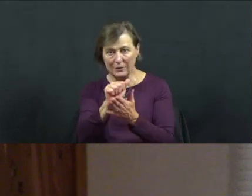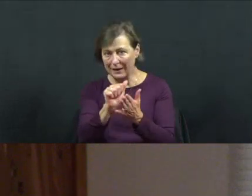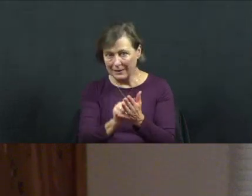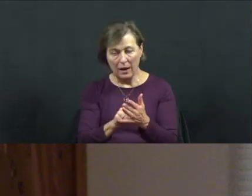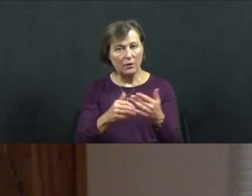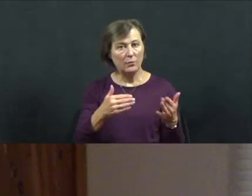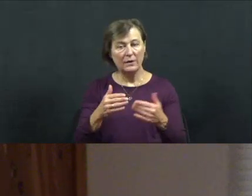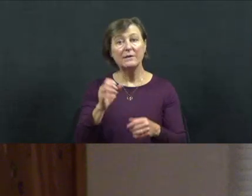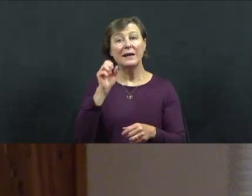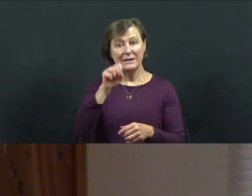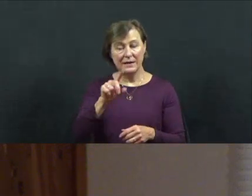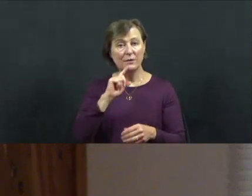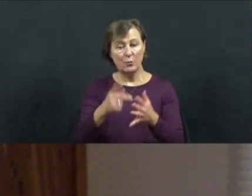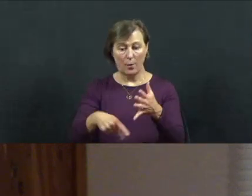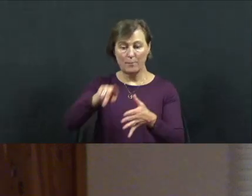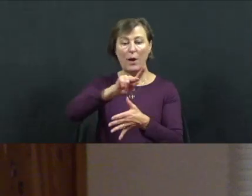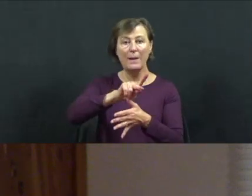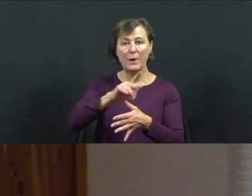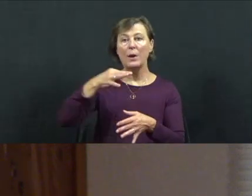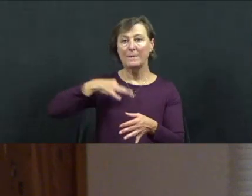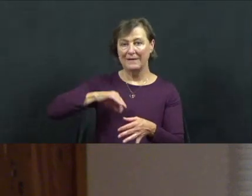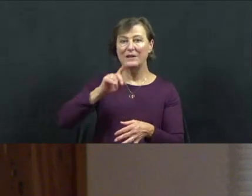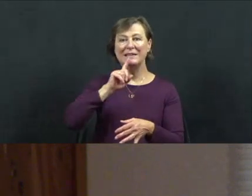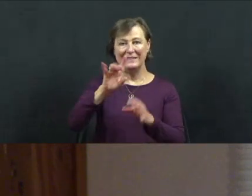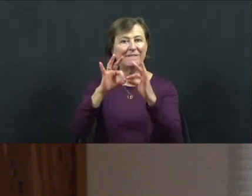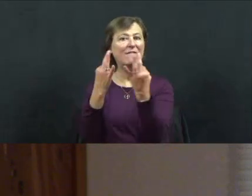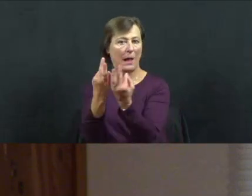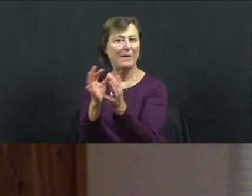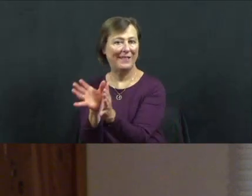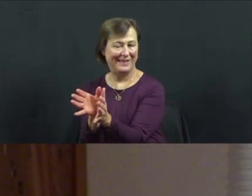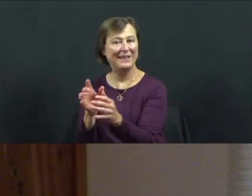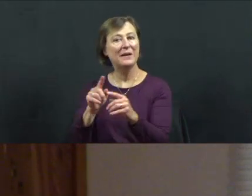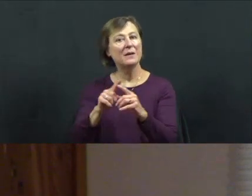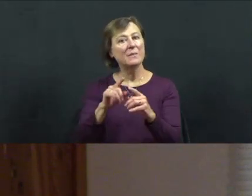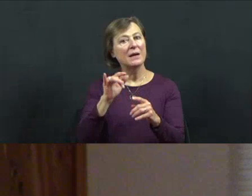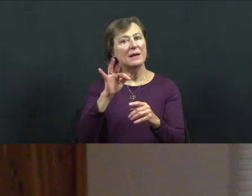beneficiary is a family member, but if you should outlive that family